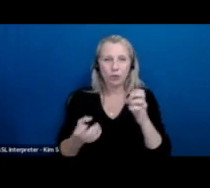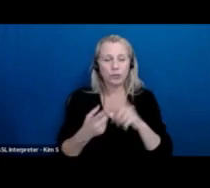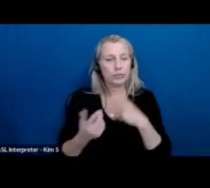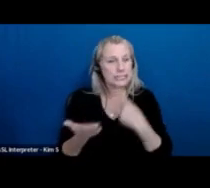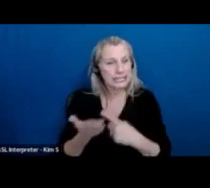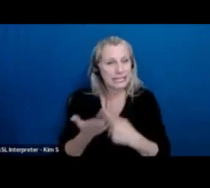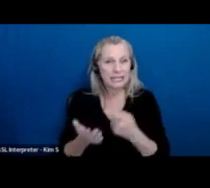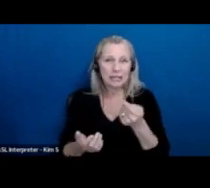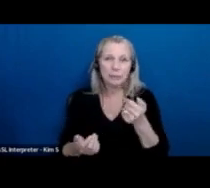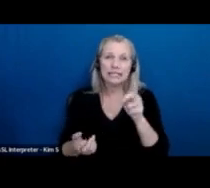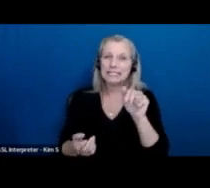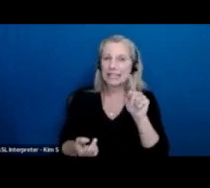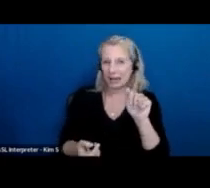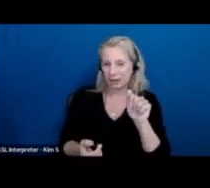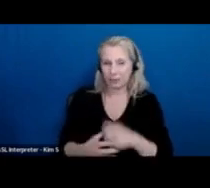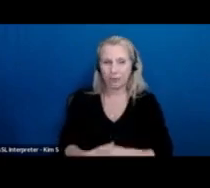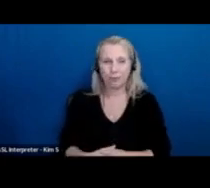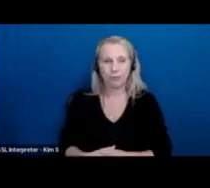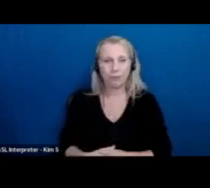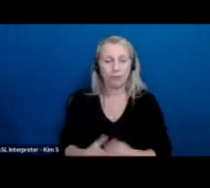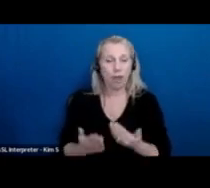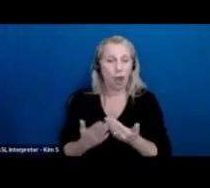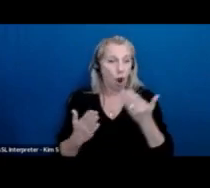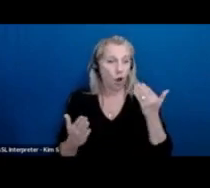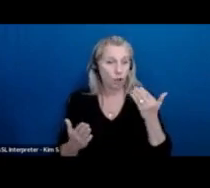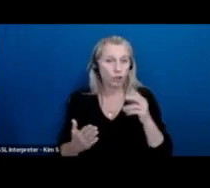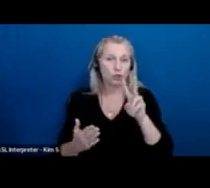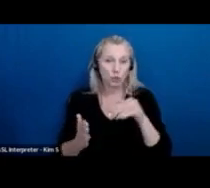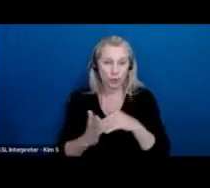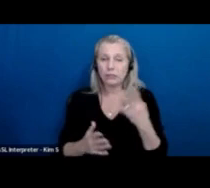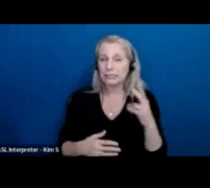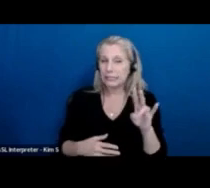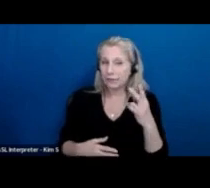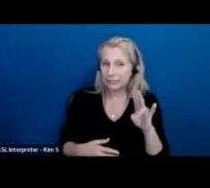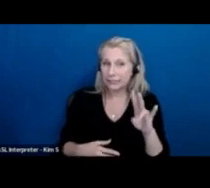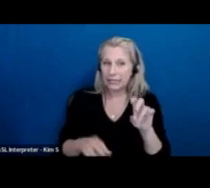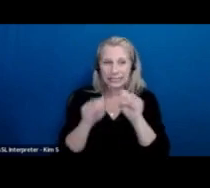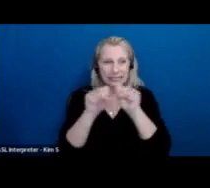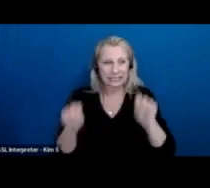of data. We talked earlier about a 2017 systematic review of